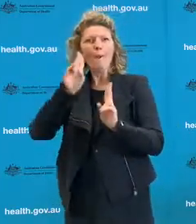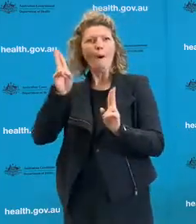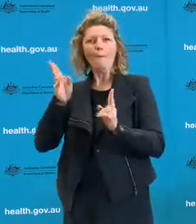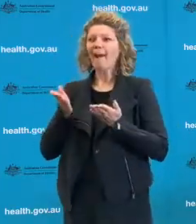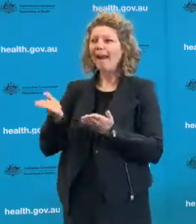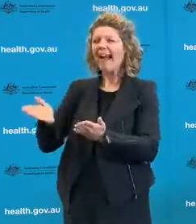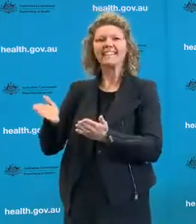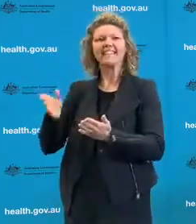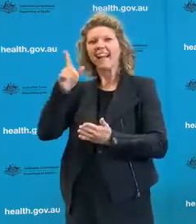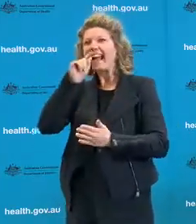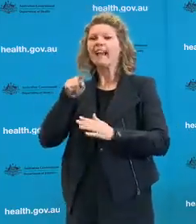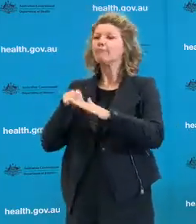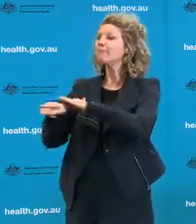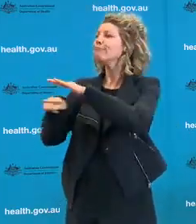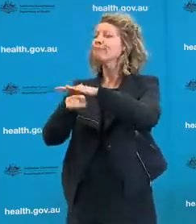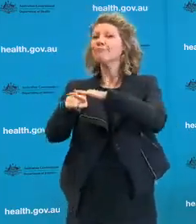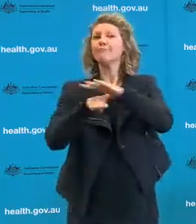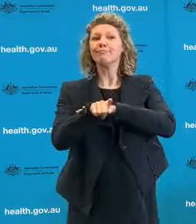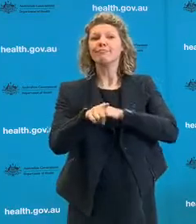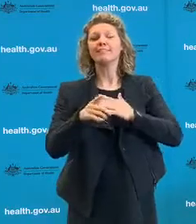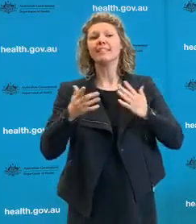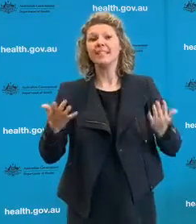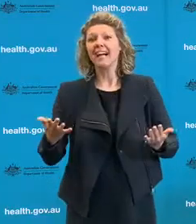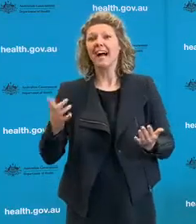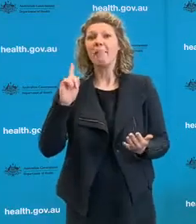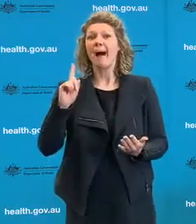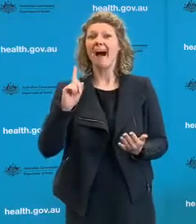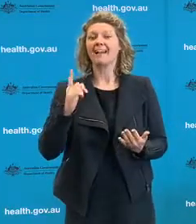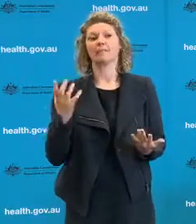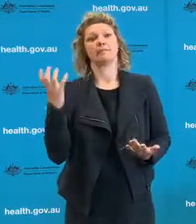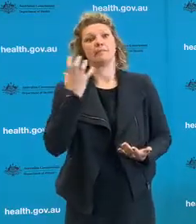two important things that affect COVID-19 transmission: one is movement